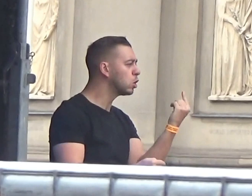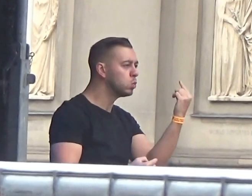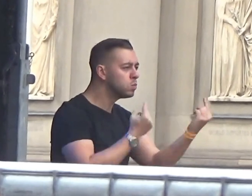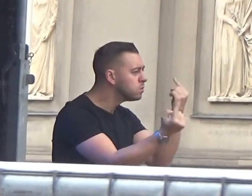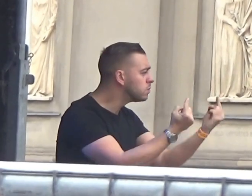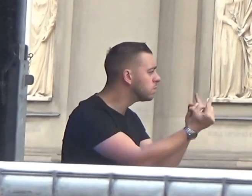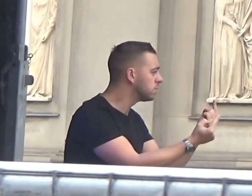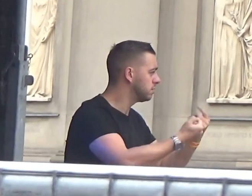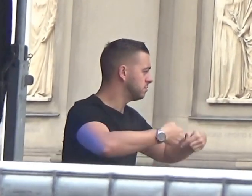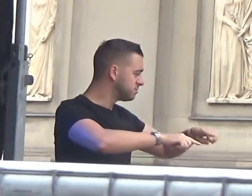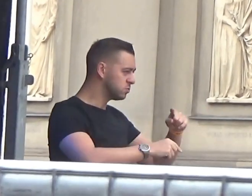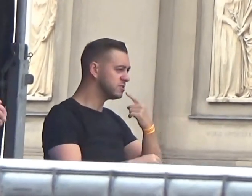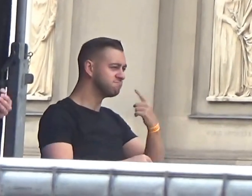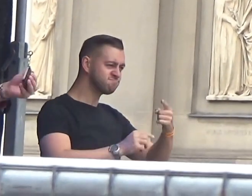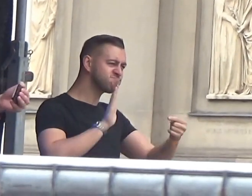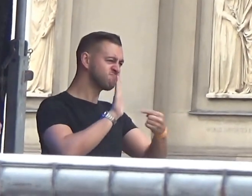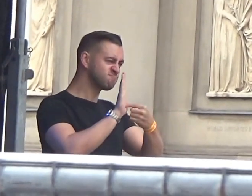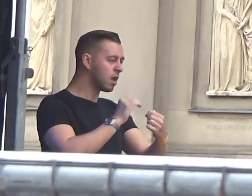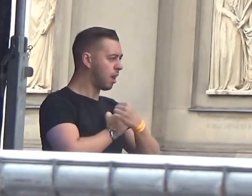together and say love is love.